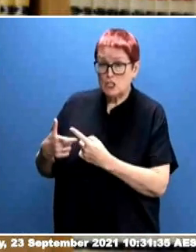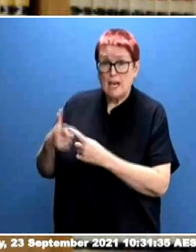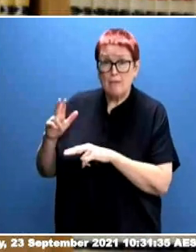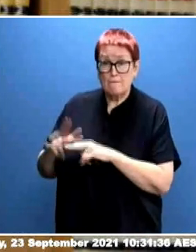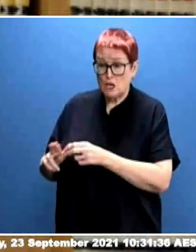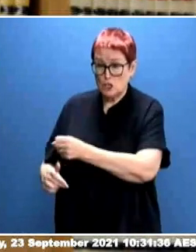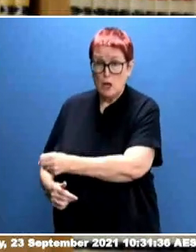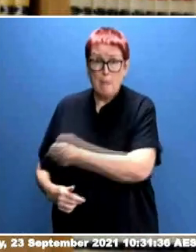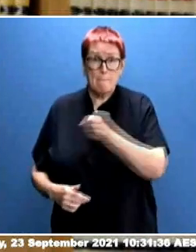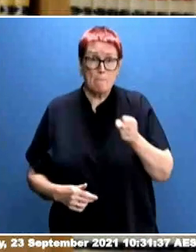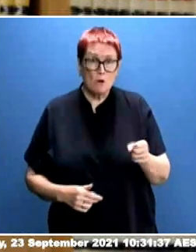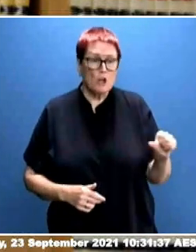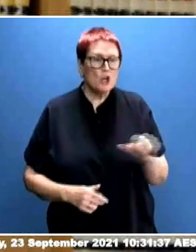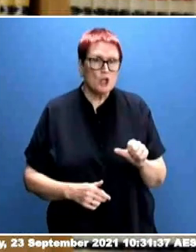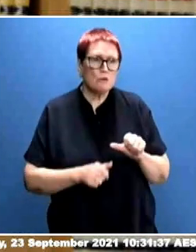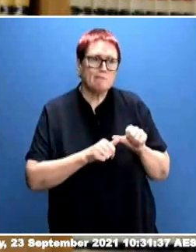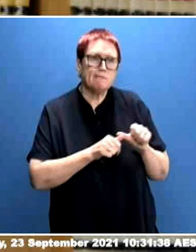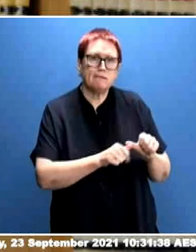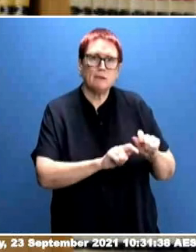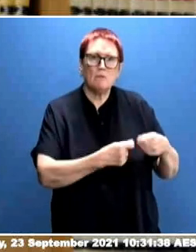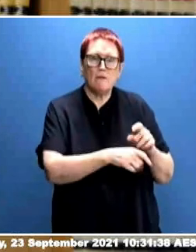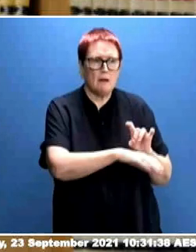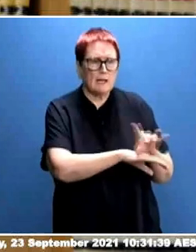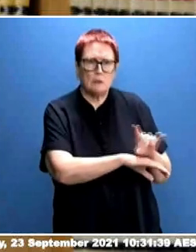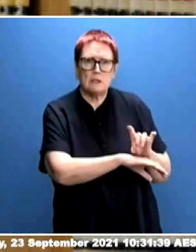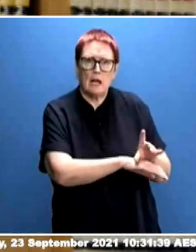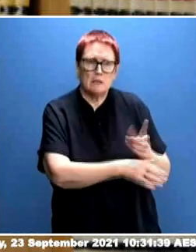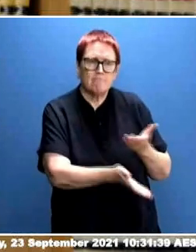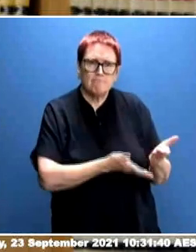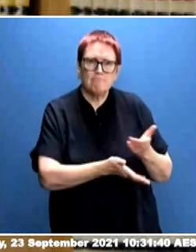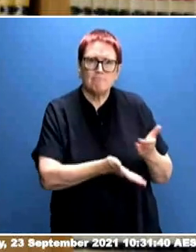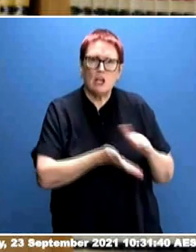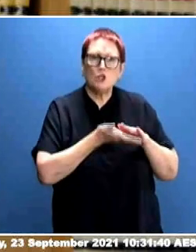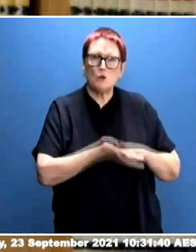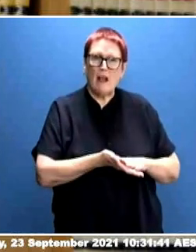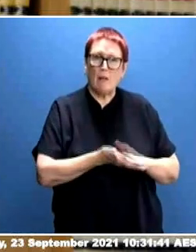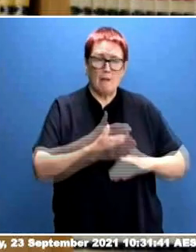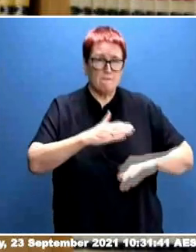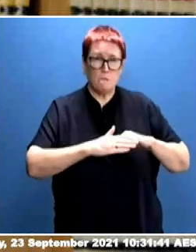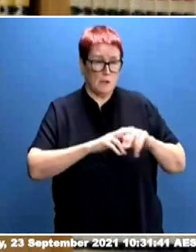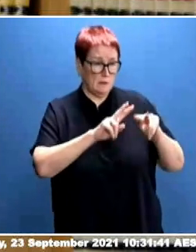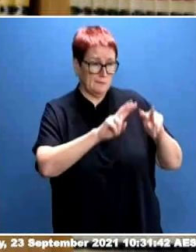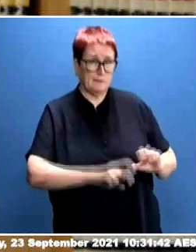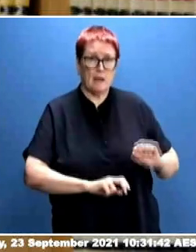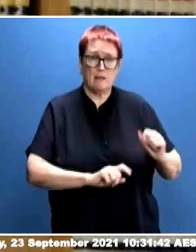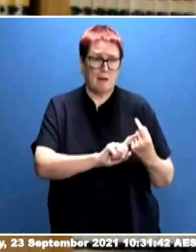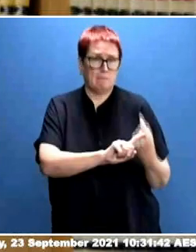in order to fully address the underlying trauma and the other factors that contribute to that.